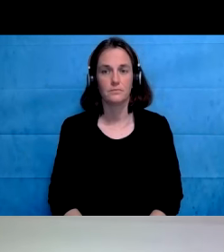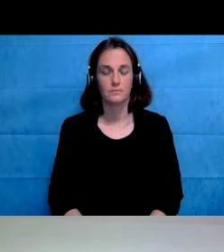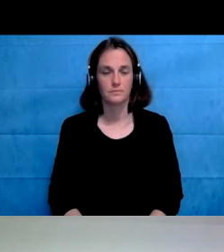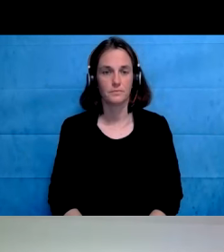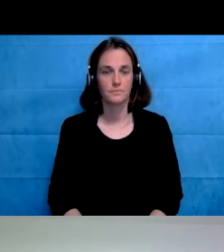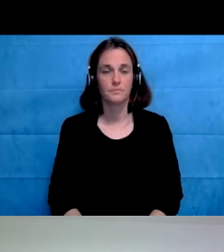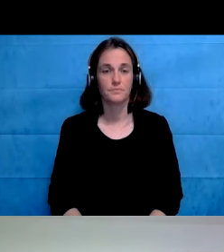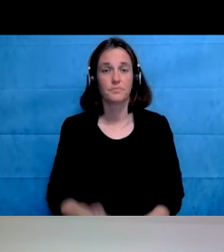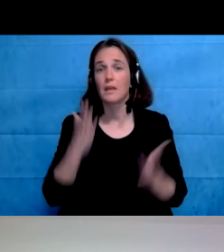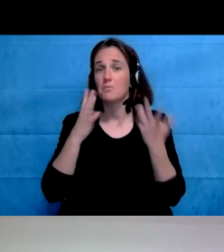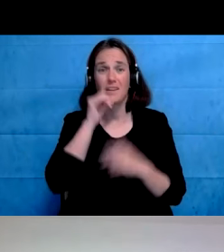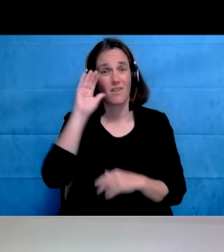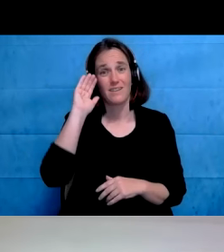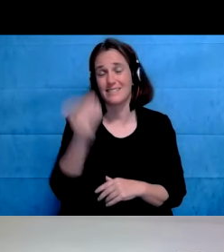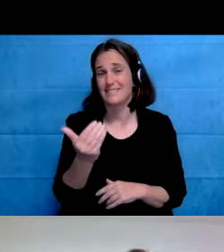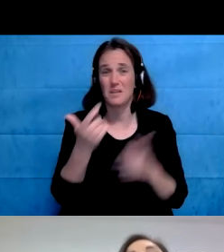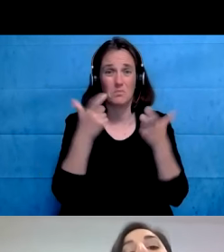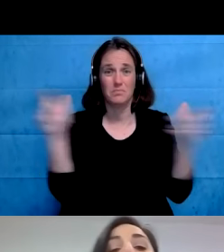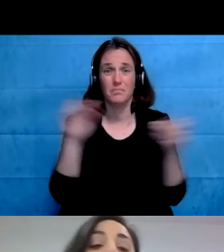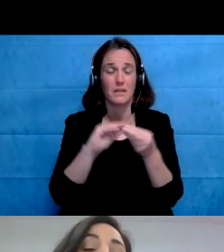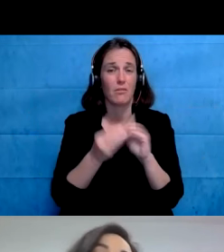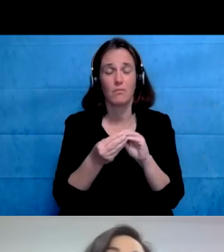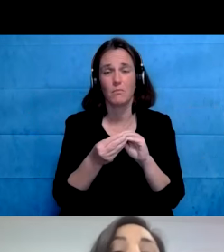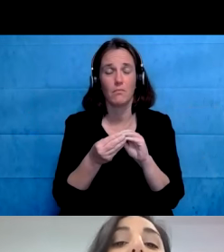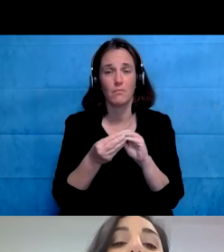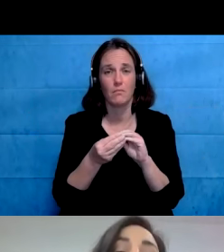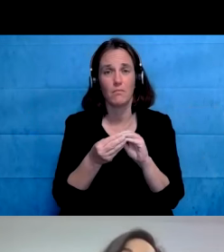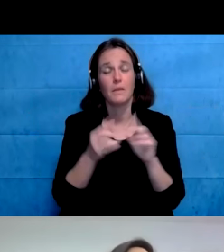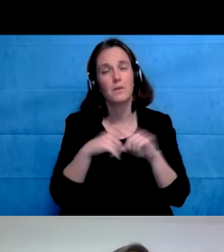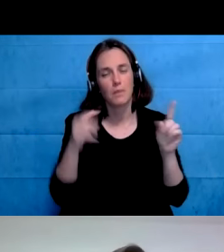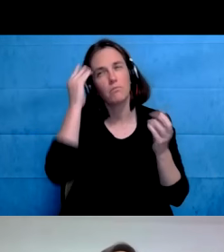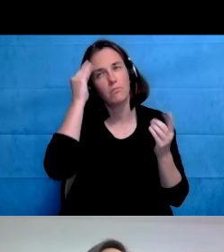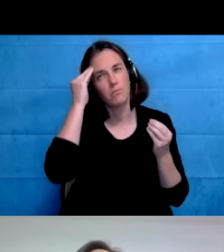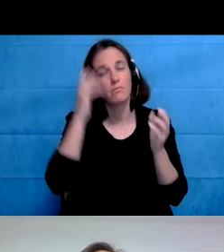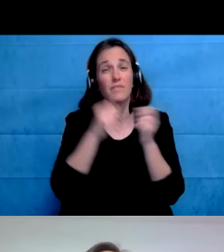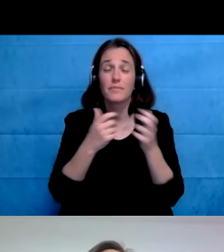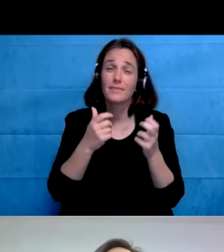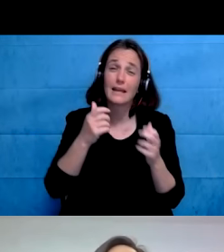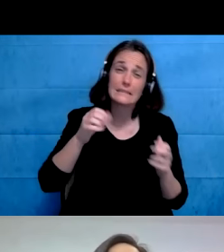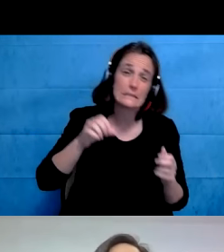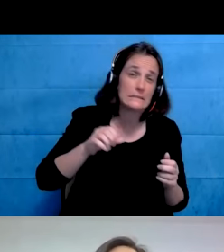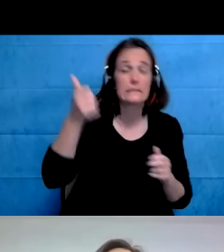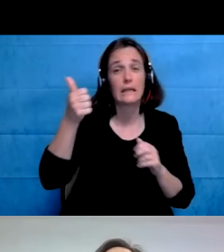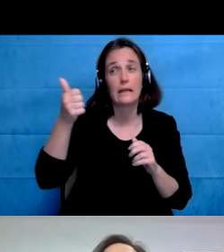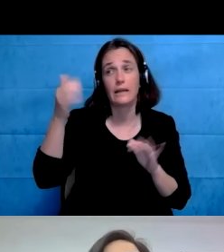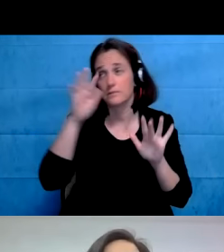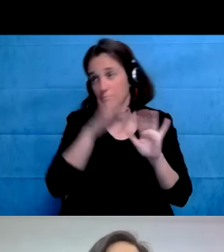It might not seem like a very large percentage, but when you think about the tens of millions of people who have contracted COVID,